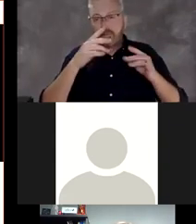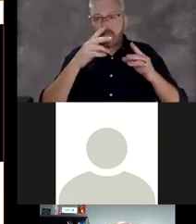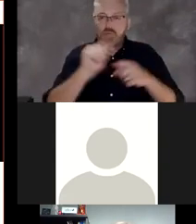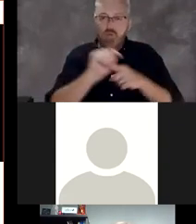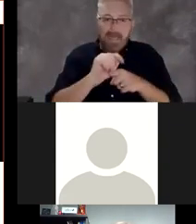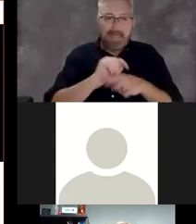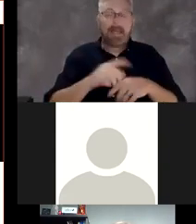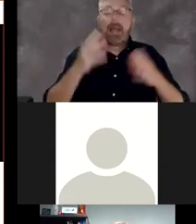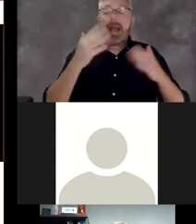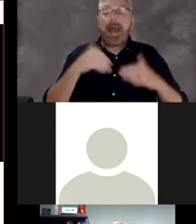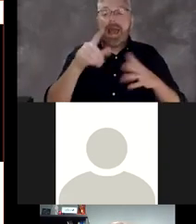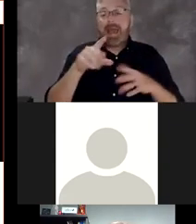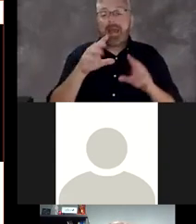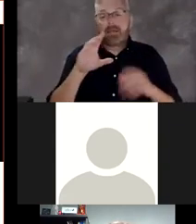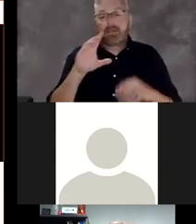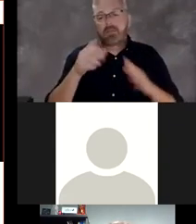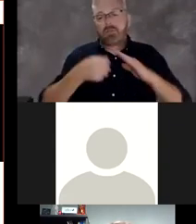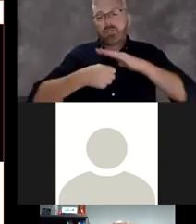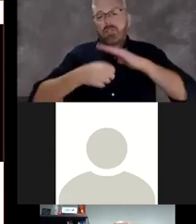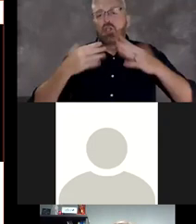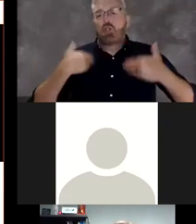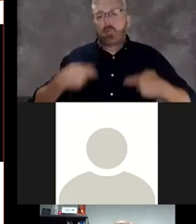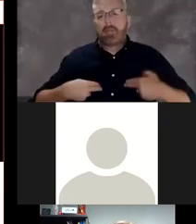LONGER HAVE A STATUTE OF LIMITATIONS IN IOWA.